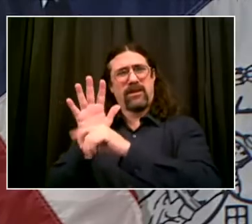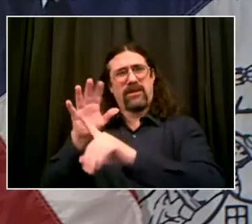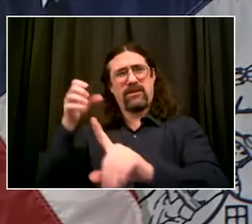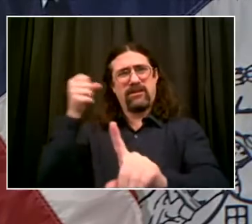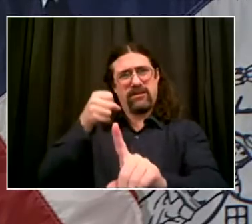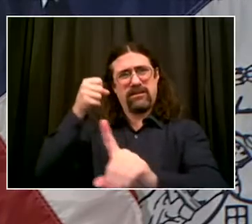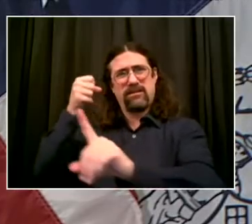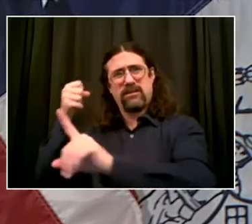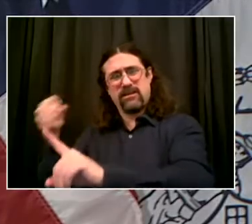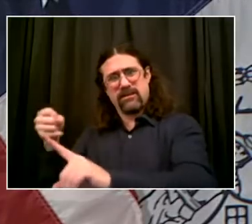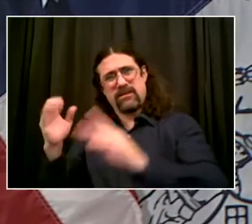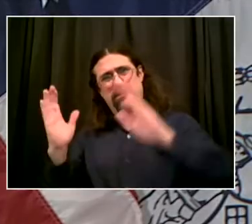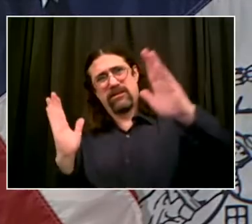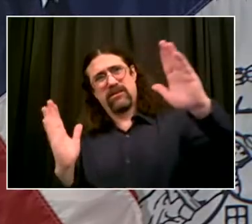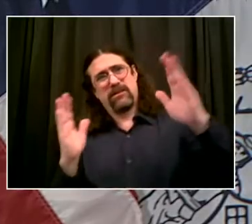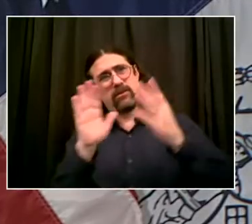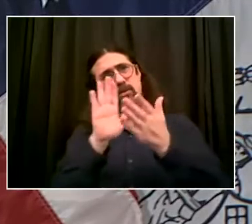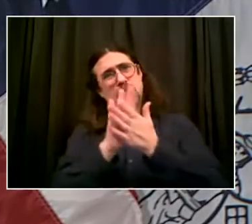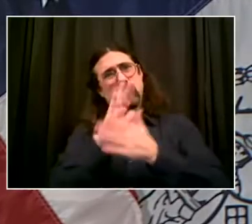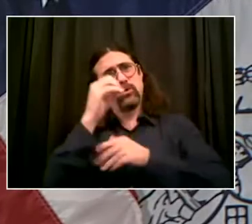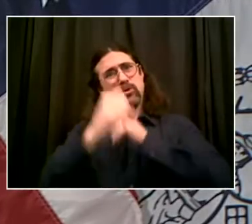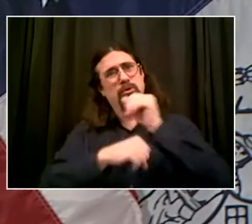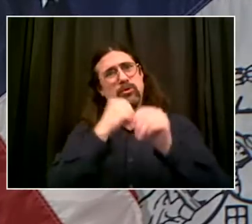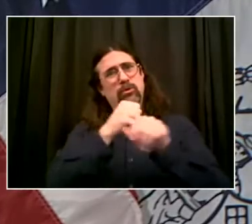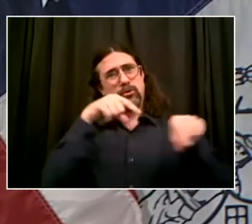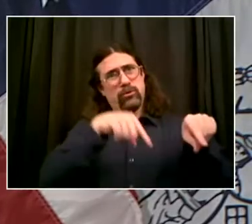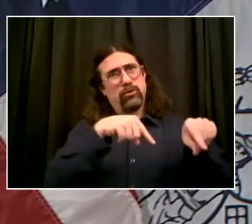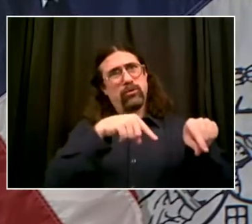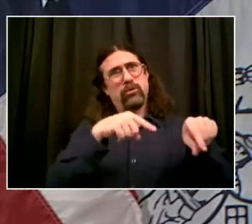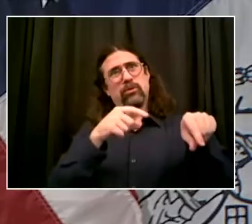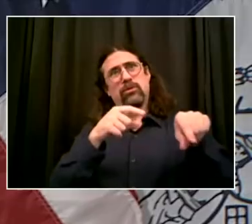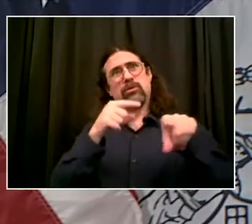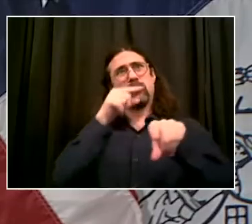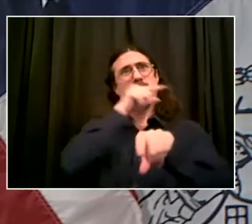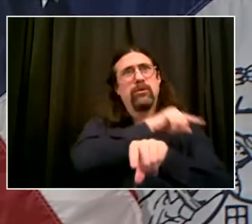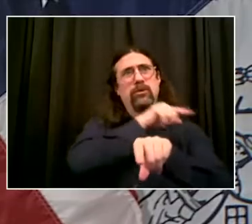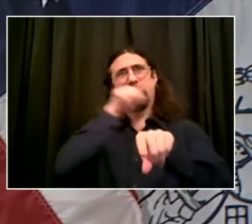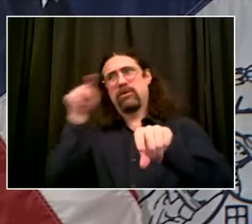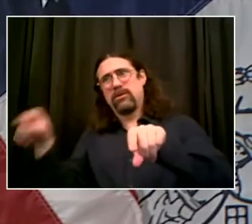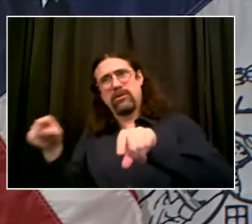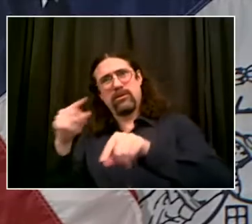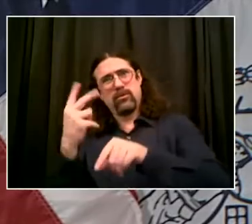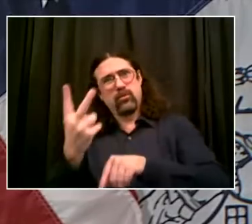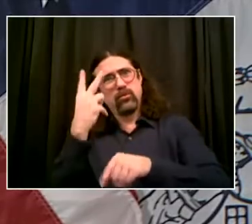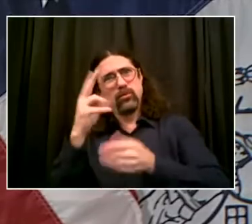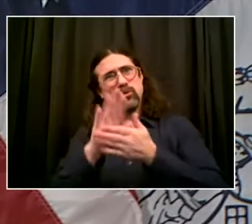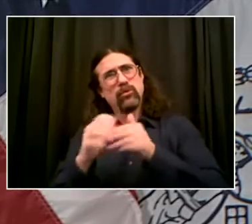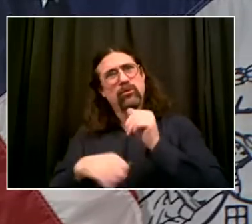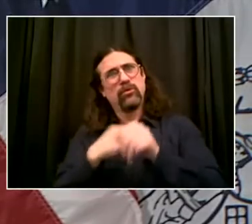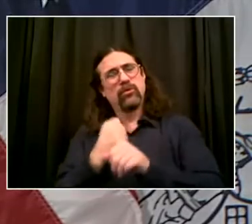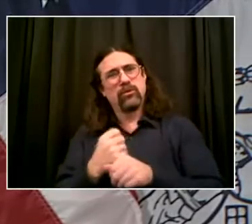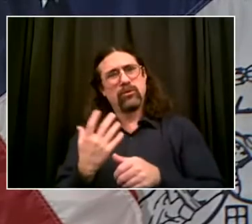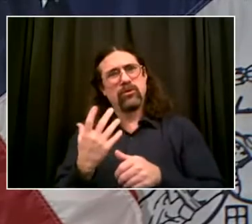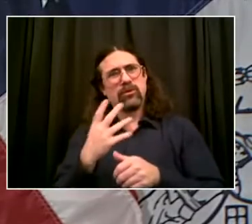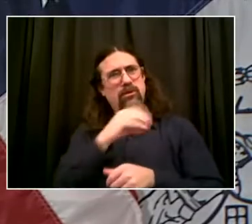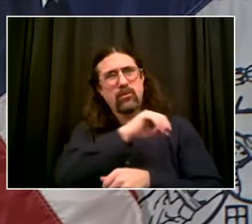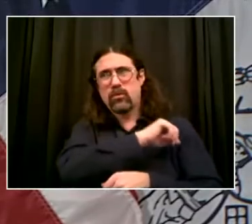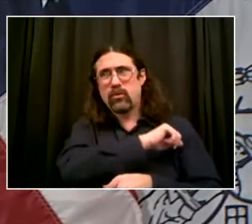BECAUSE THE